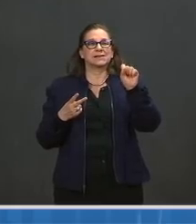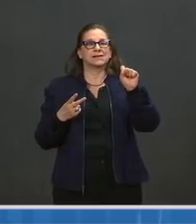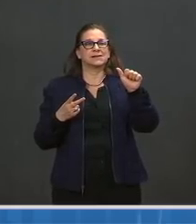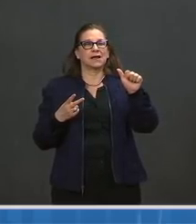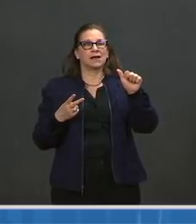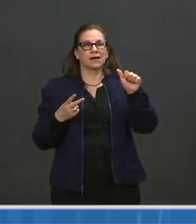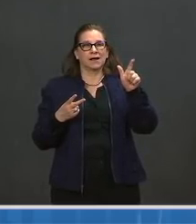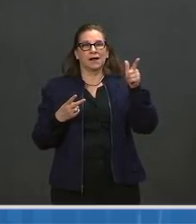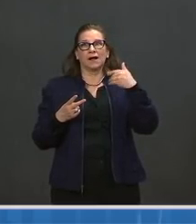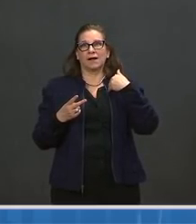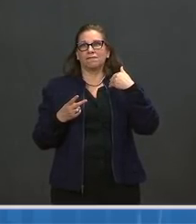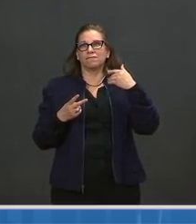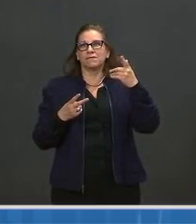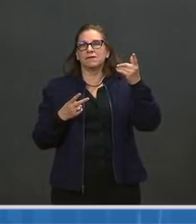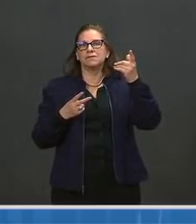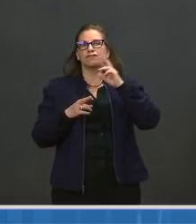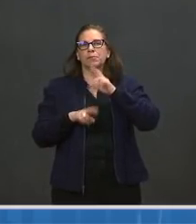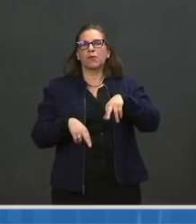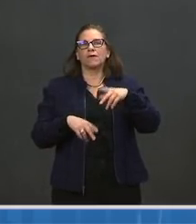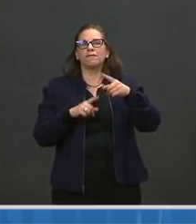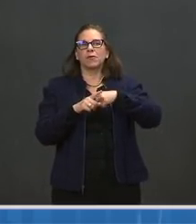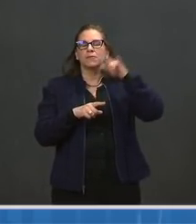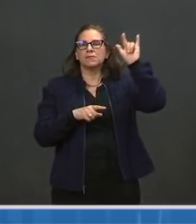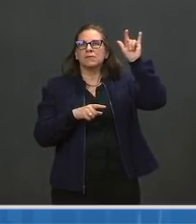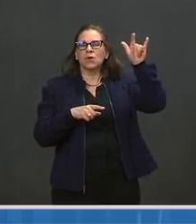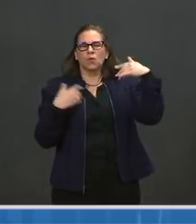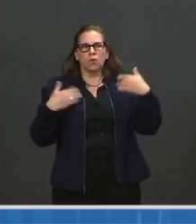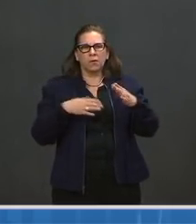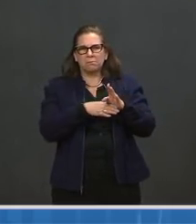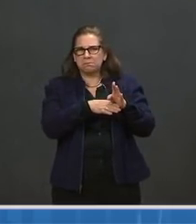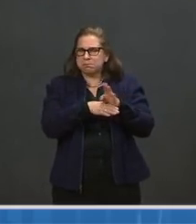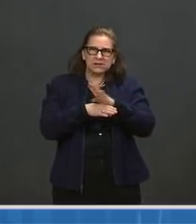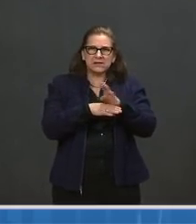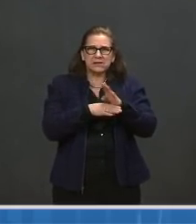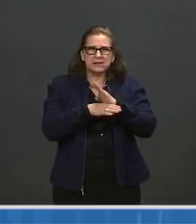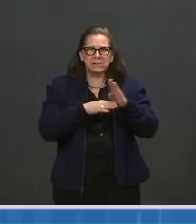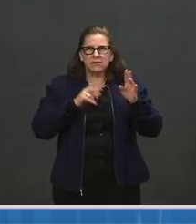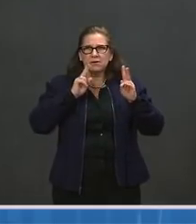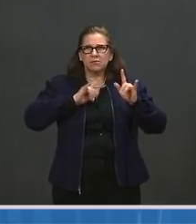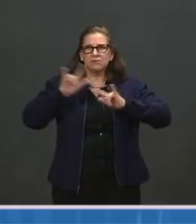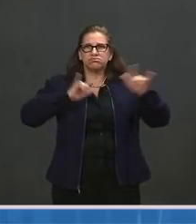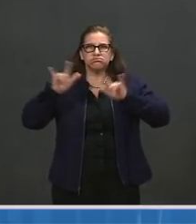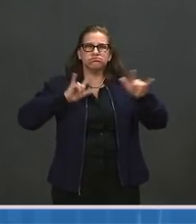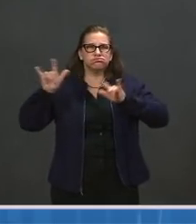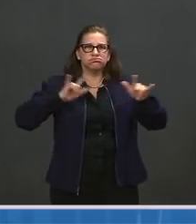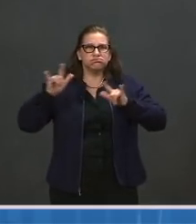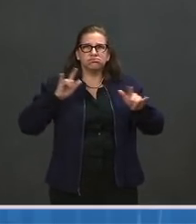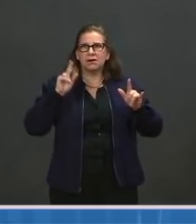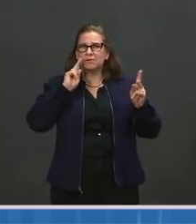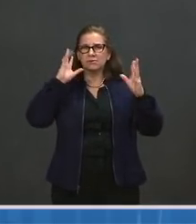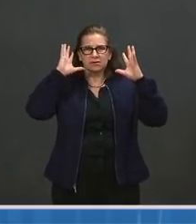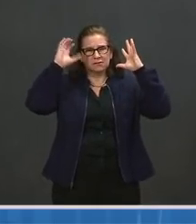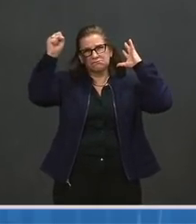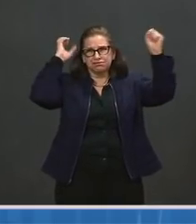with the first question, just to begin with the facts. Because I think the best -- the best method for talking about people's perception